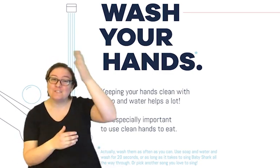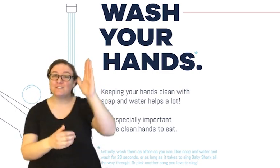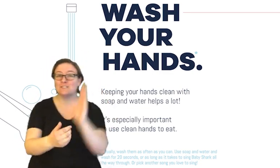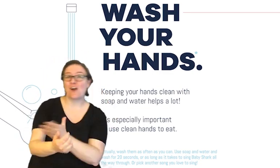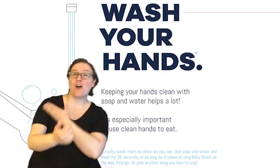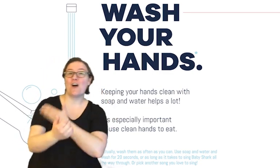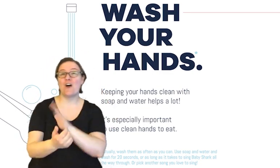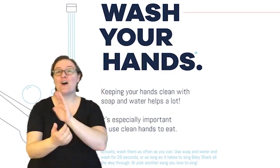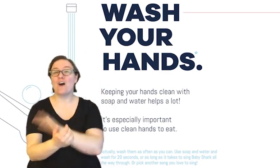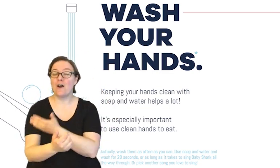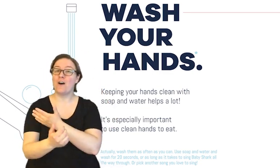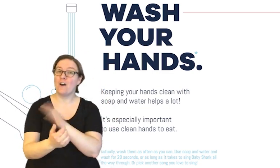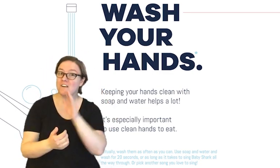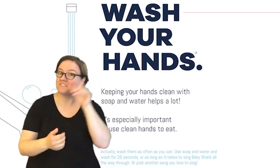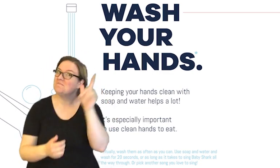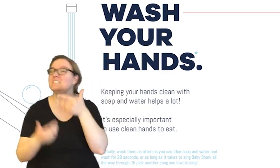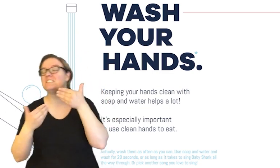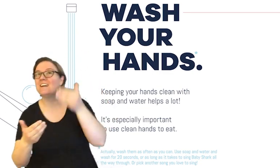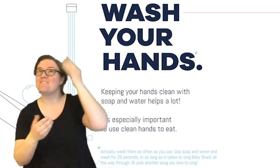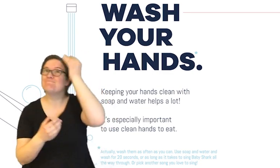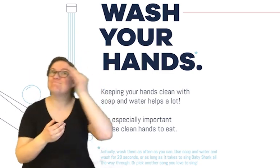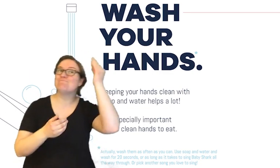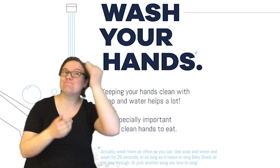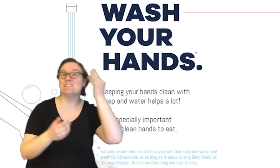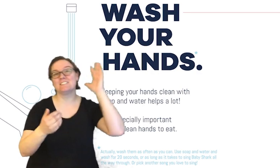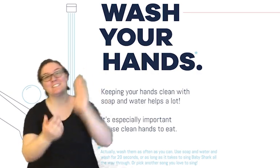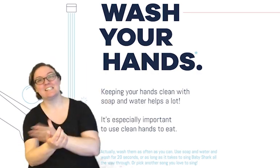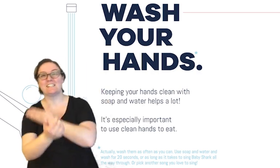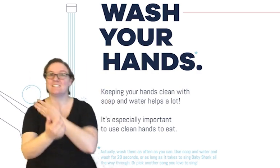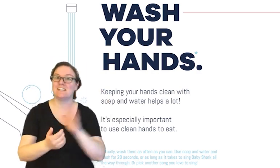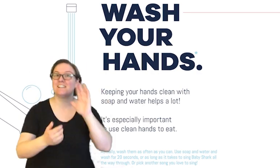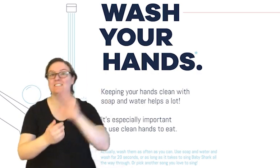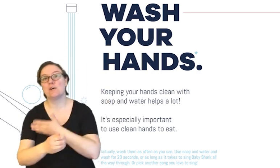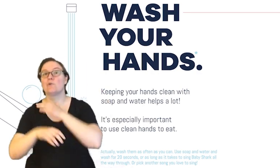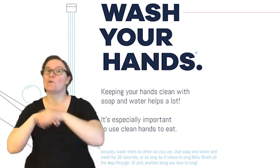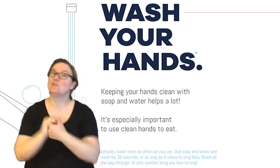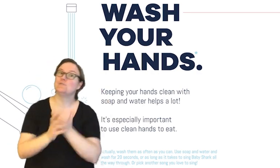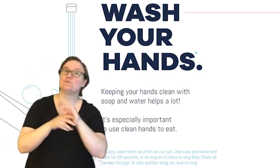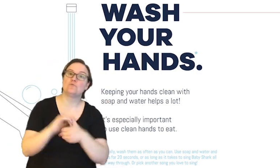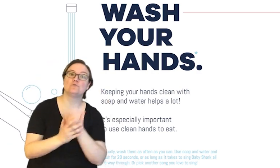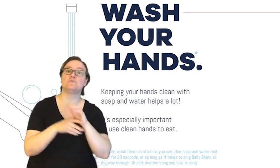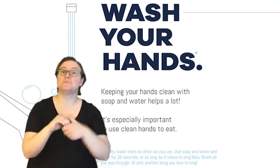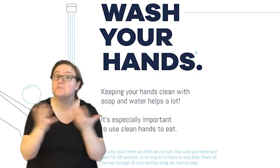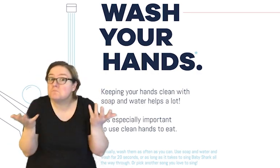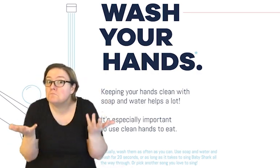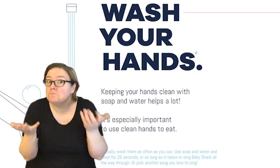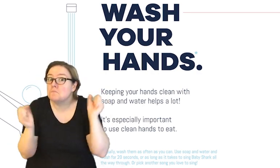You know the babys shark song? You can sing the baby shark song in your head